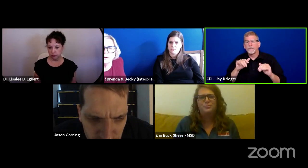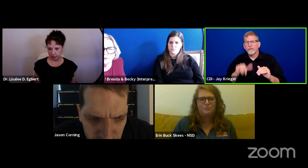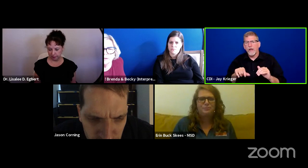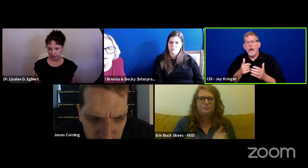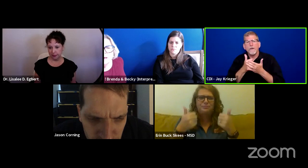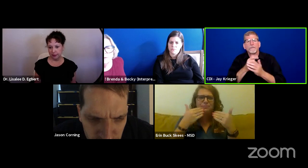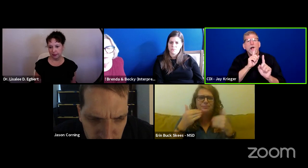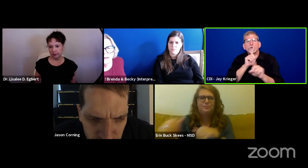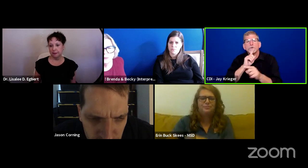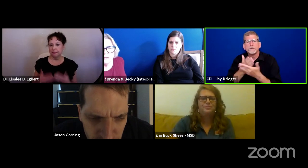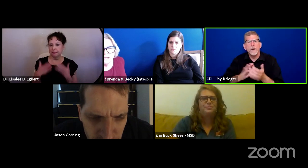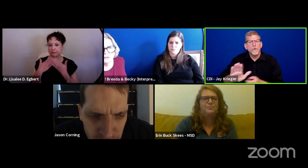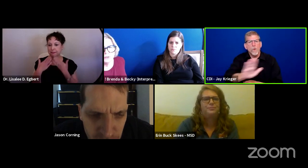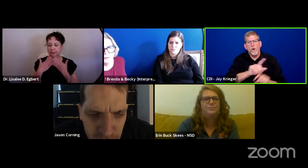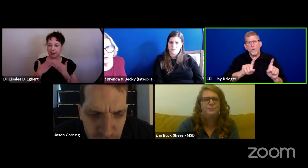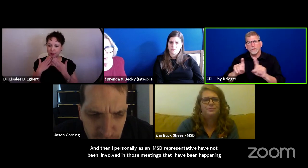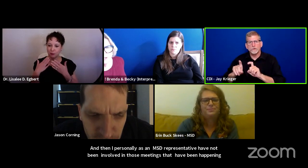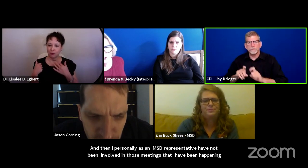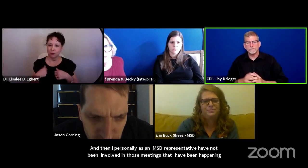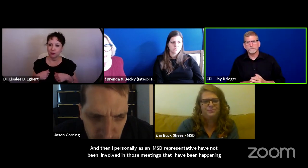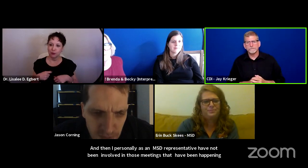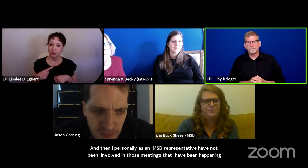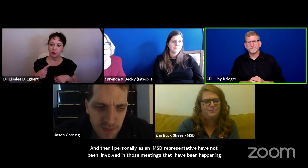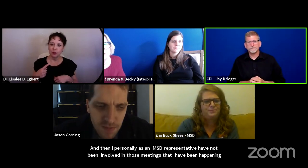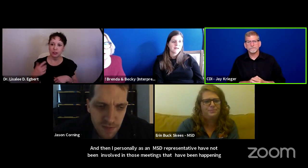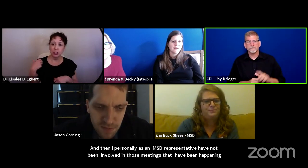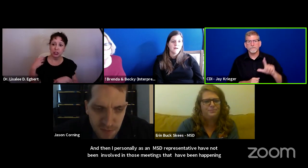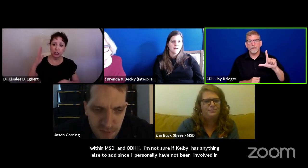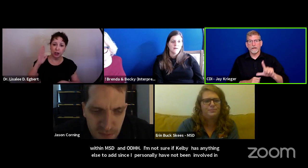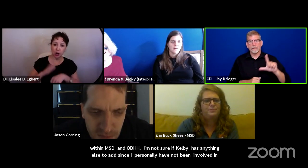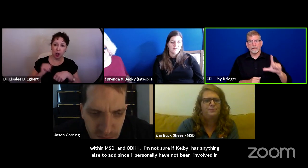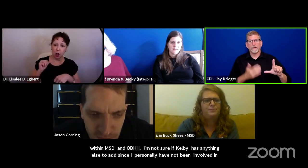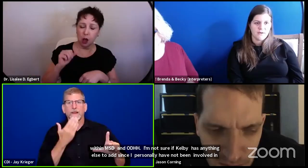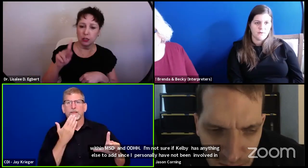But hopefully that helps to answer some of your questions. Thank you very much. Thank you.